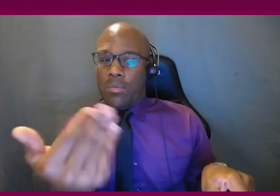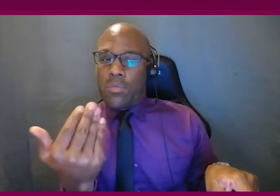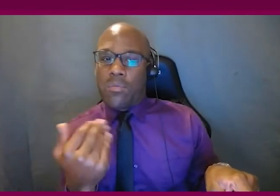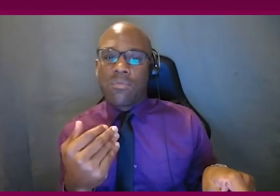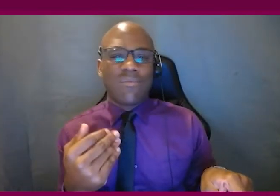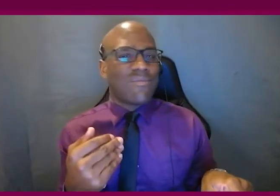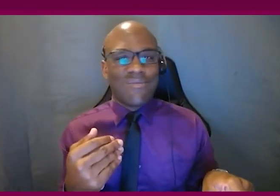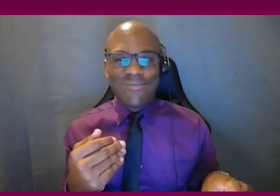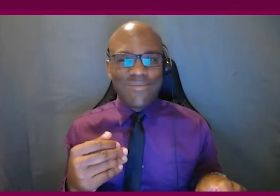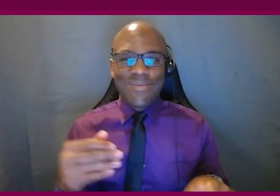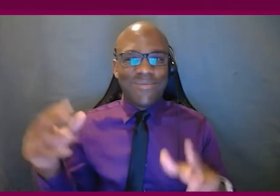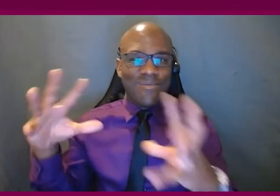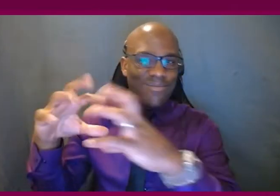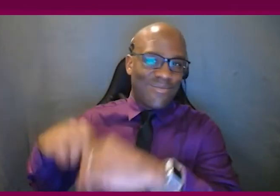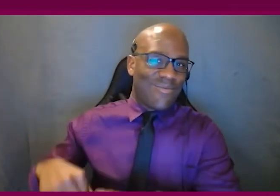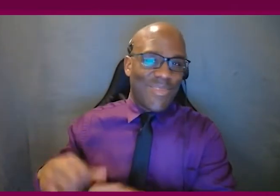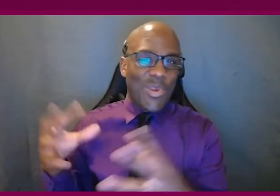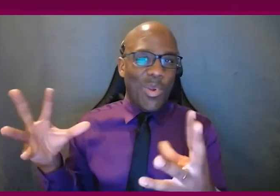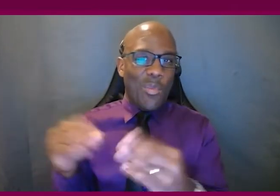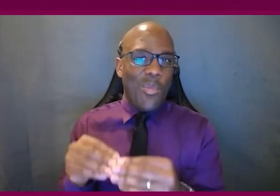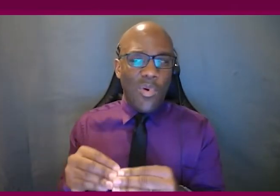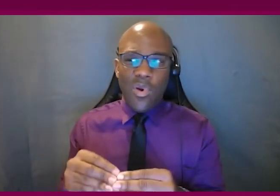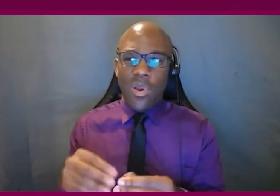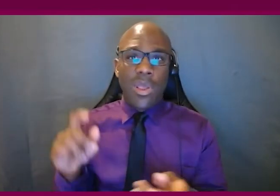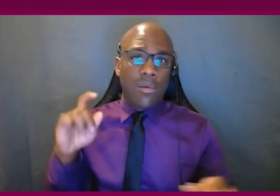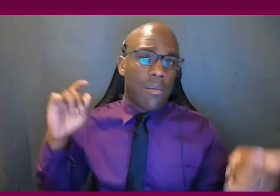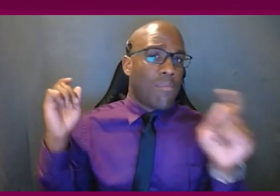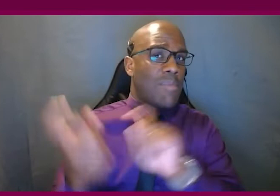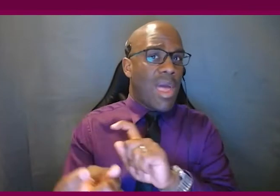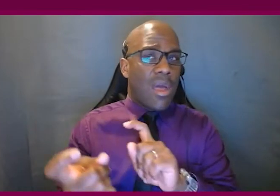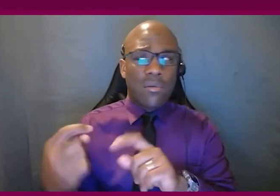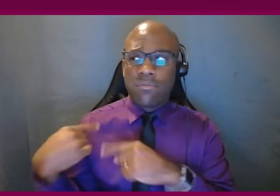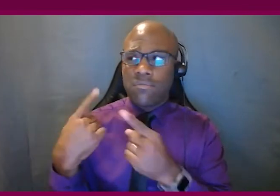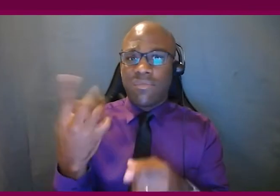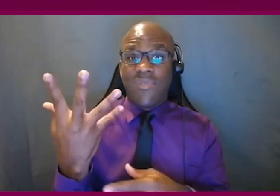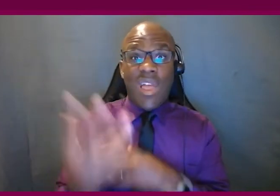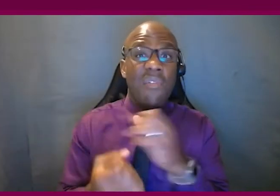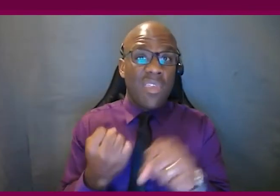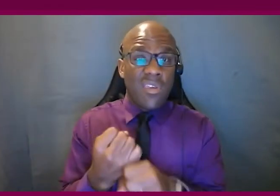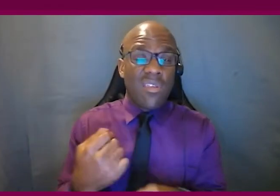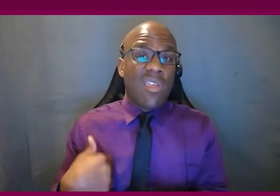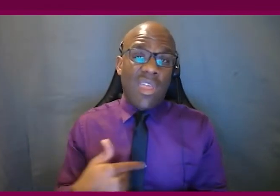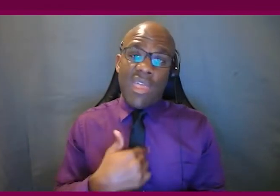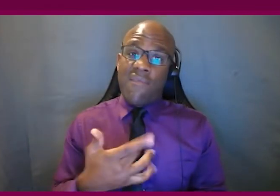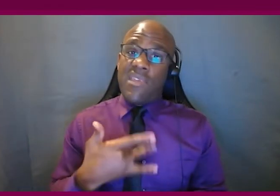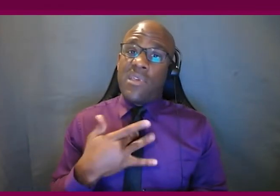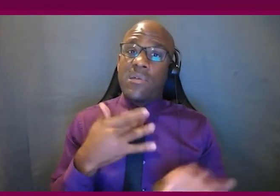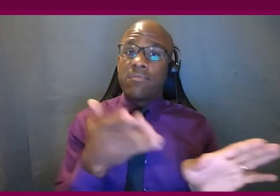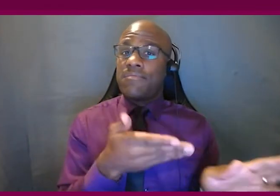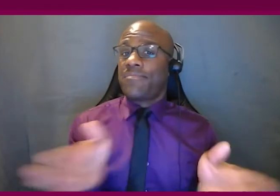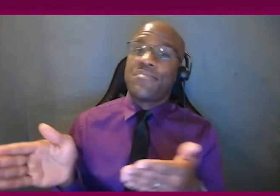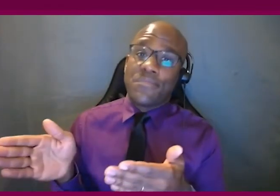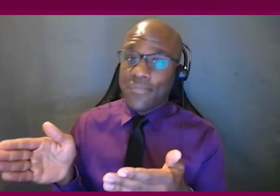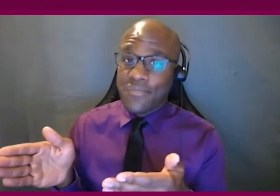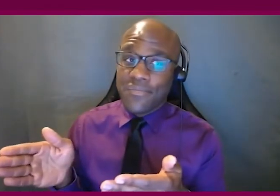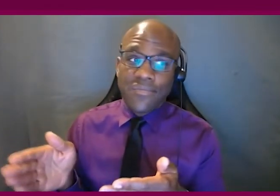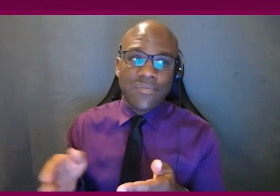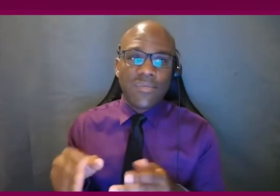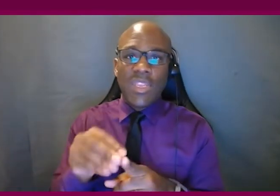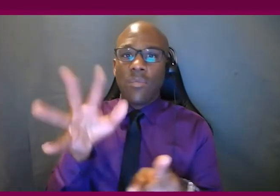has just really exponentially grown. That's really exciting. Ashley Inkumsah: And it's really awesome to see the Oscars. Obviously, everyone's talking about Oscars right now.